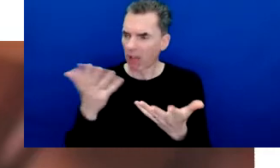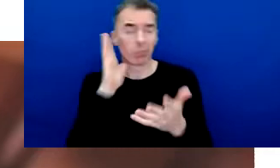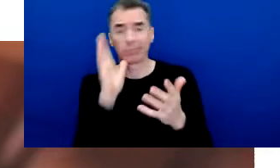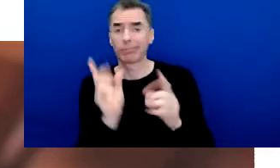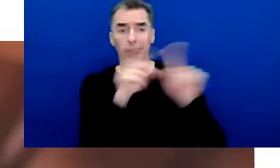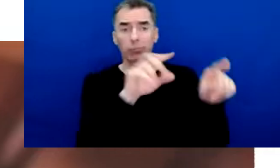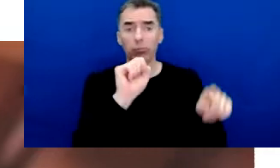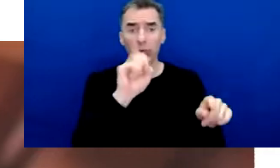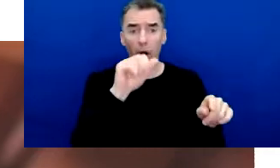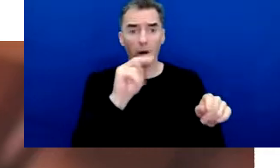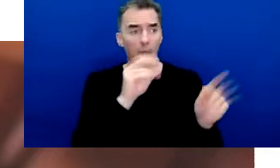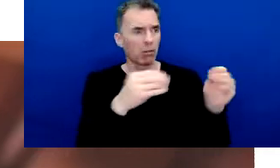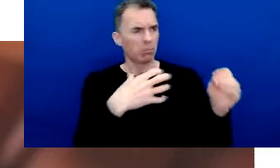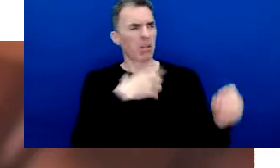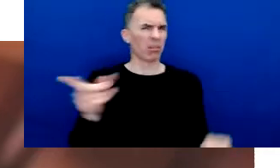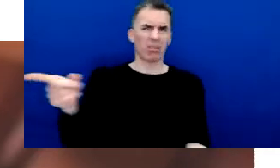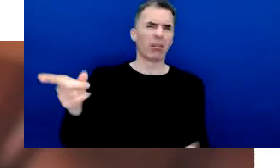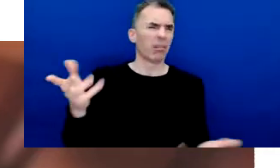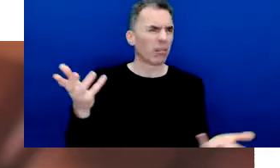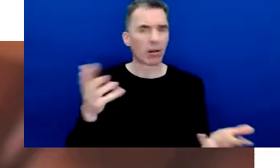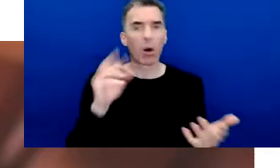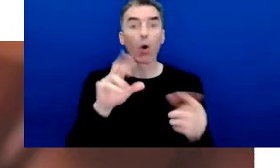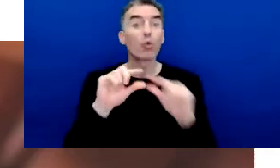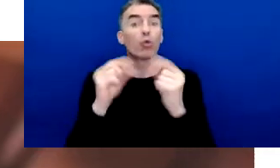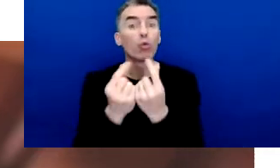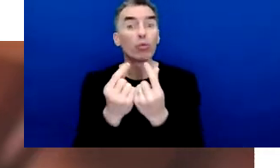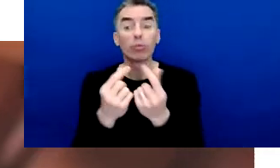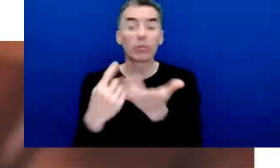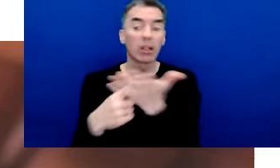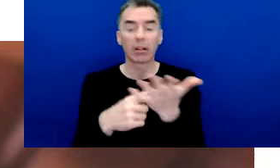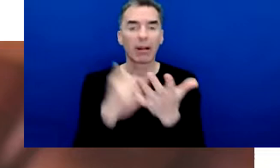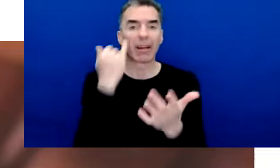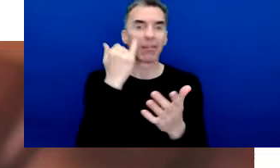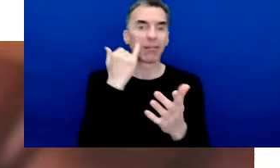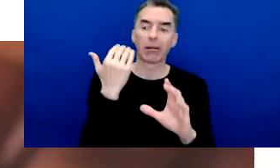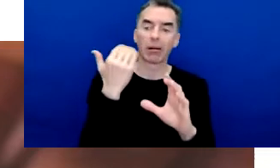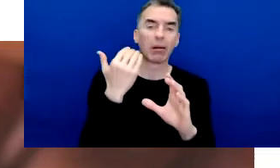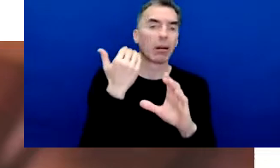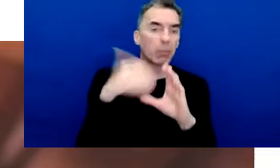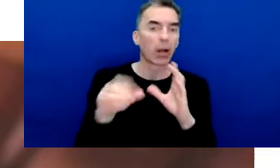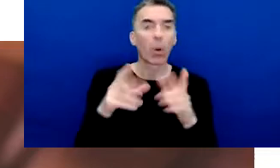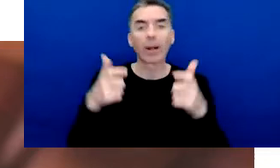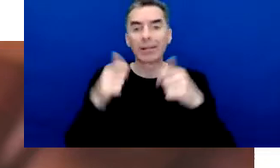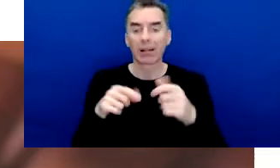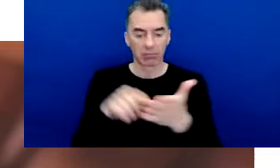and they send a group member in inappropriate email or text with inappropriate language, those are things that unfortunately